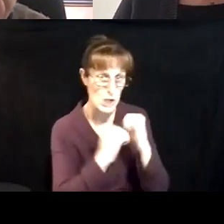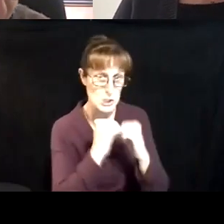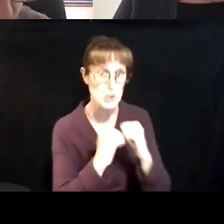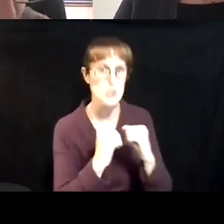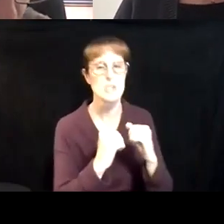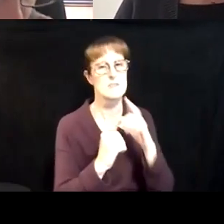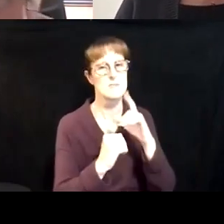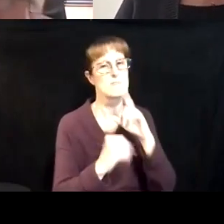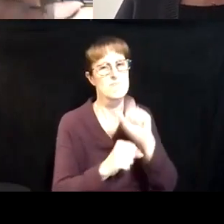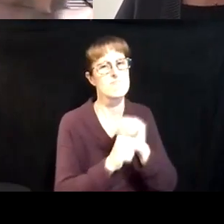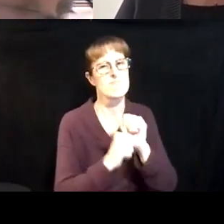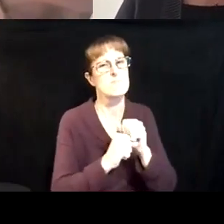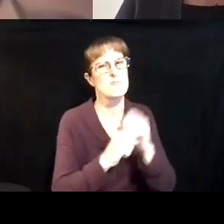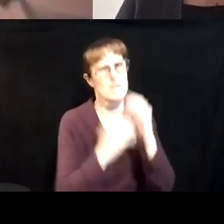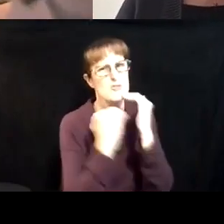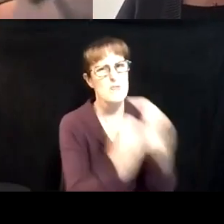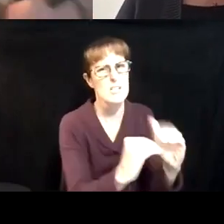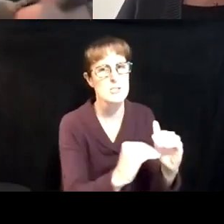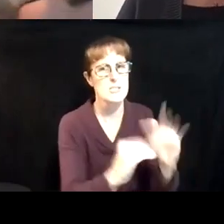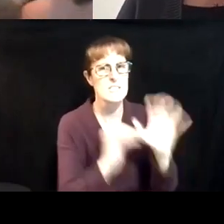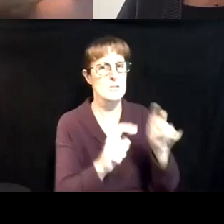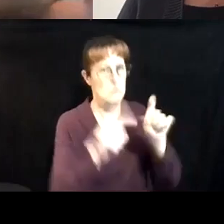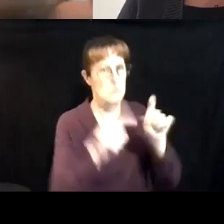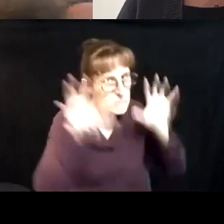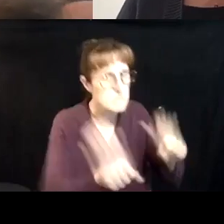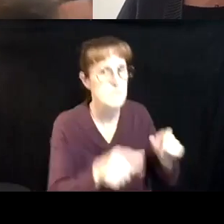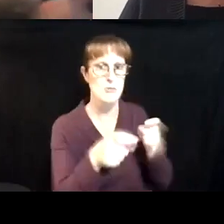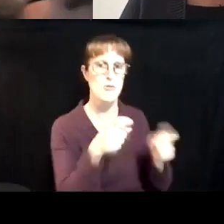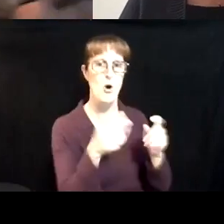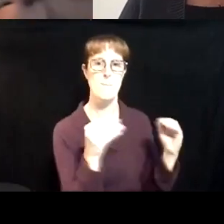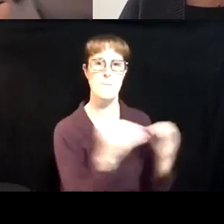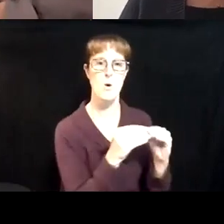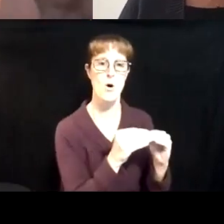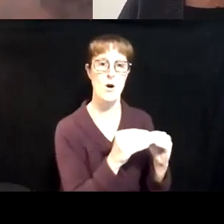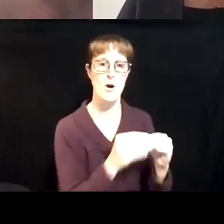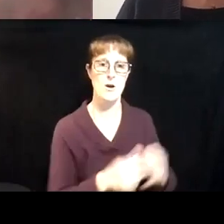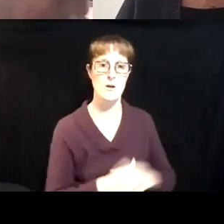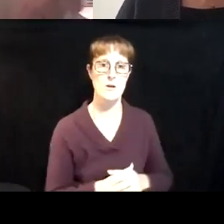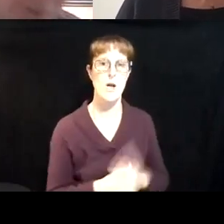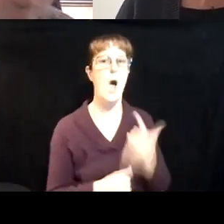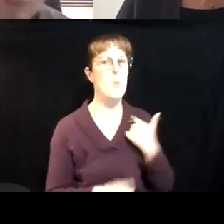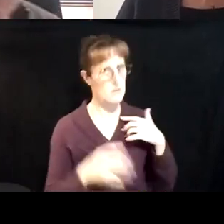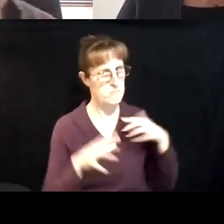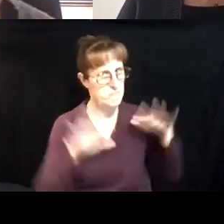They need more control. You're telling us you want to be in control? Well, we're going to control you even more.